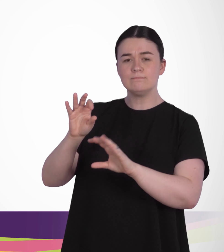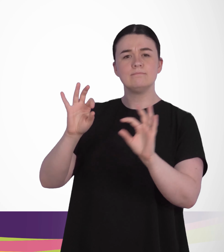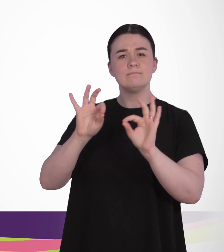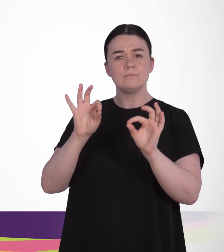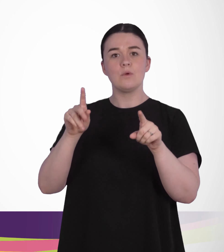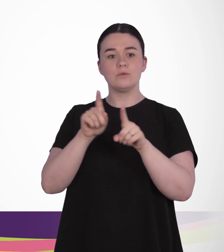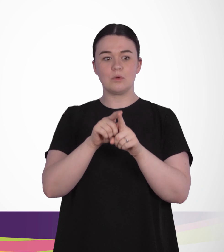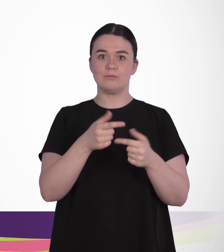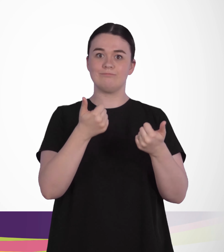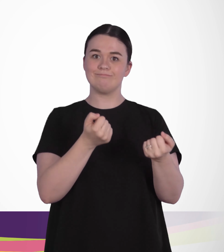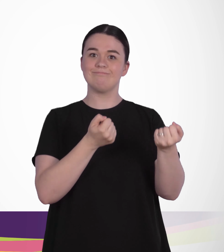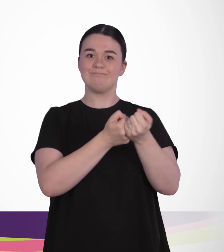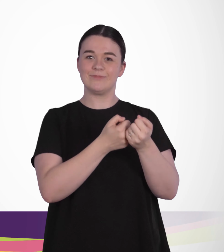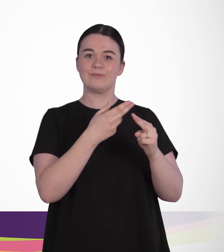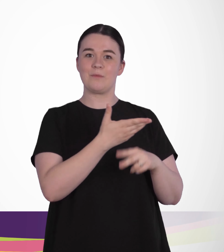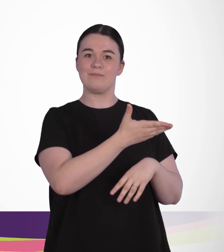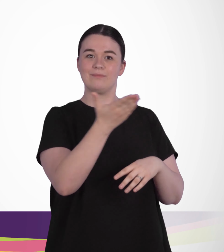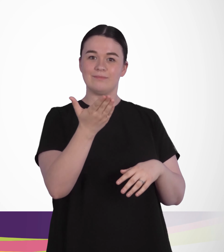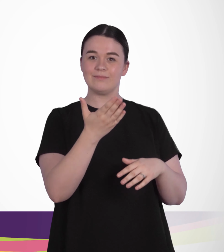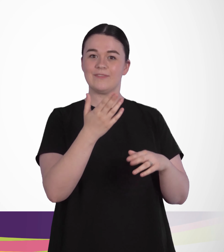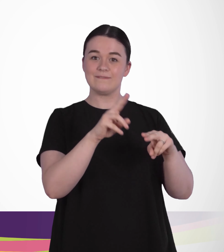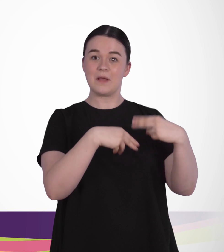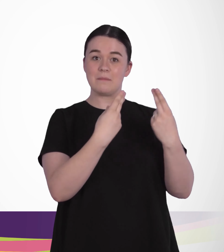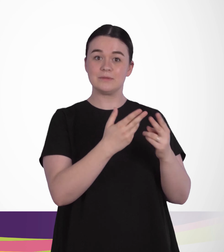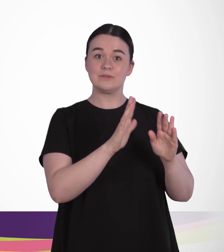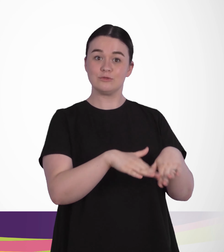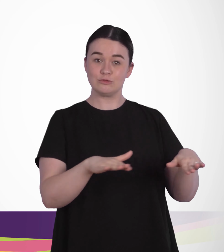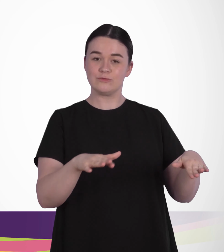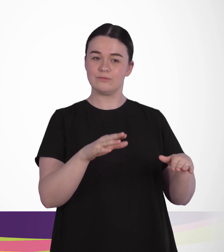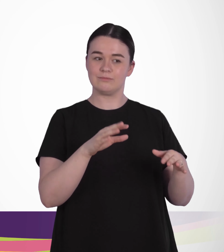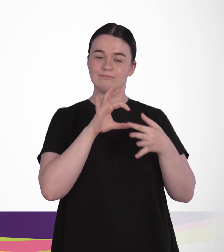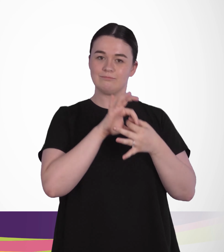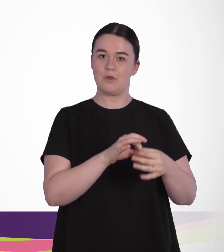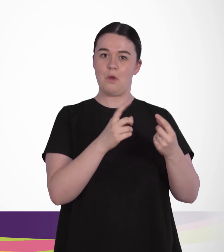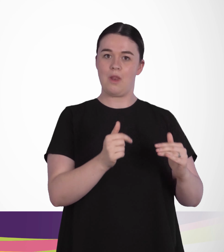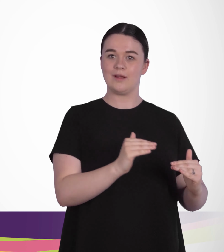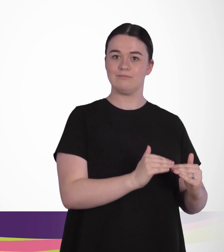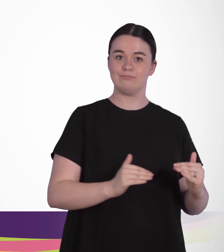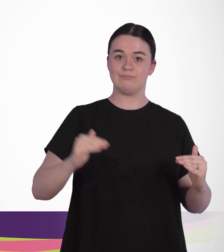but all relate to the things that are important to families and children in the early years.